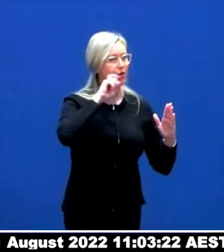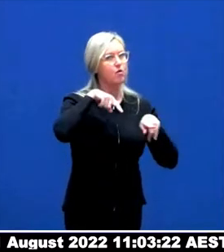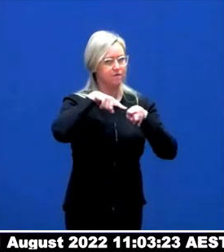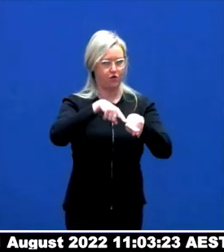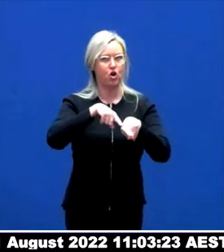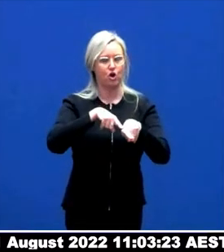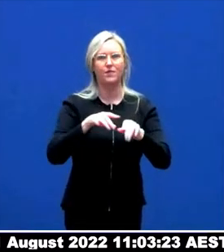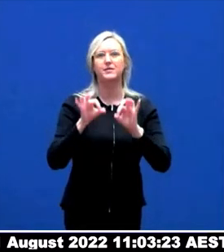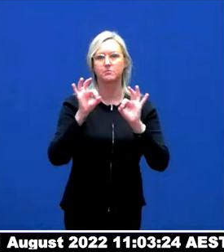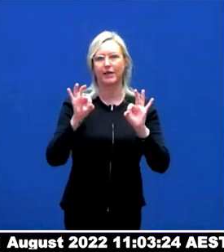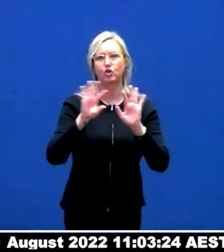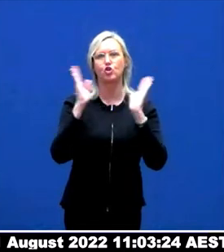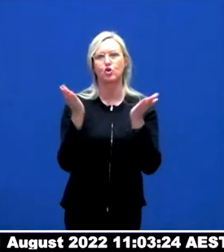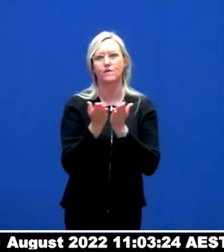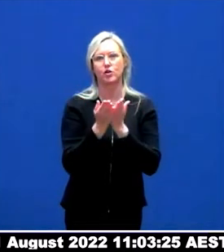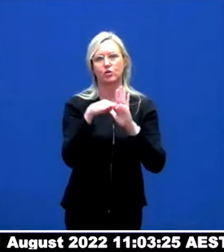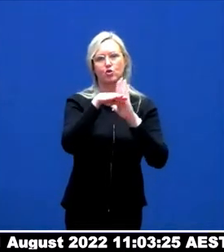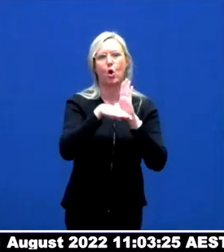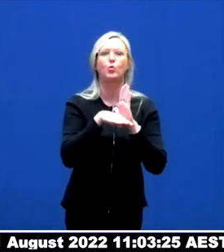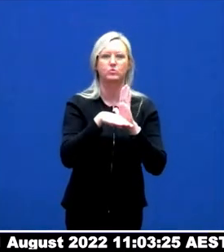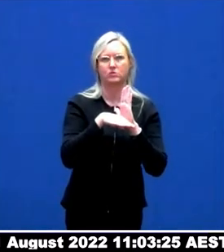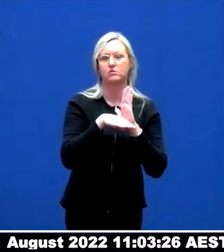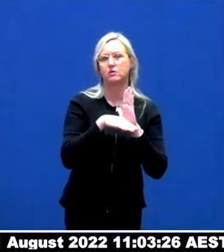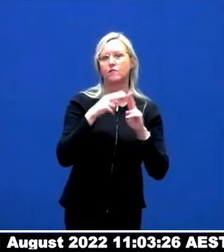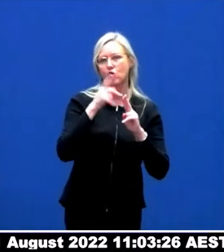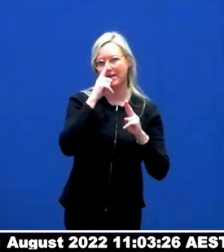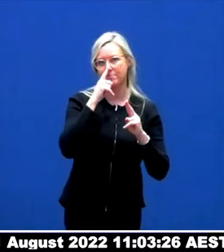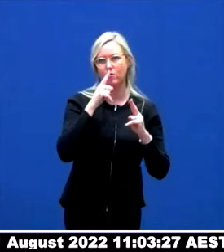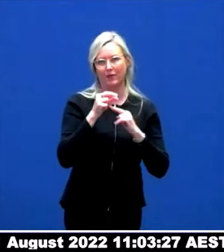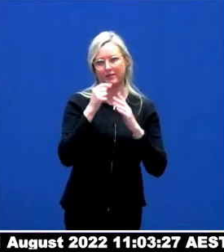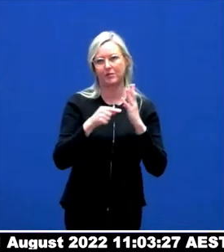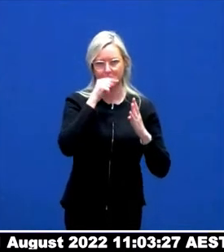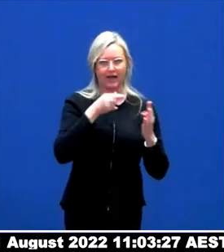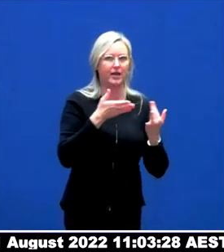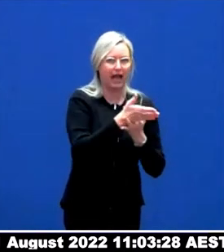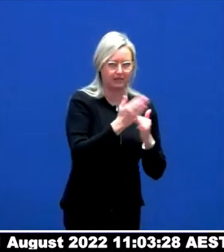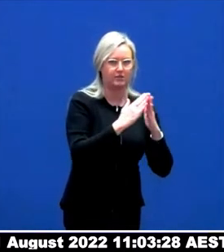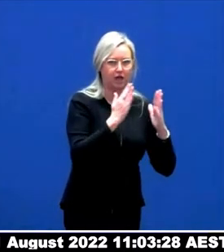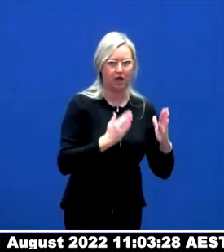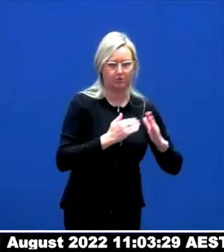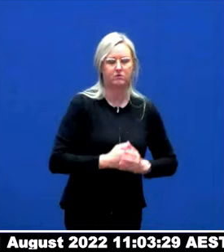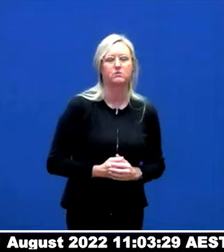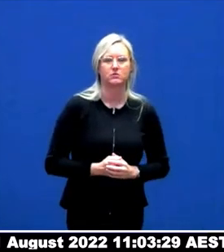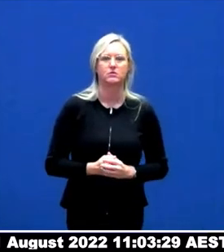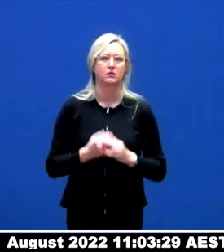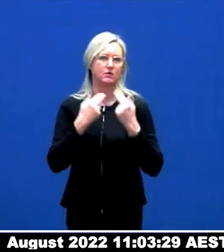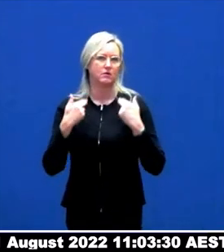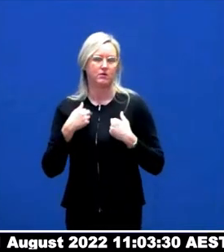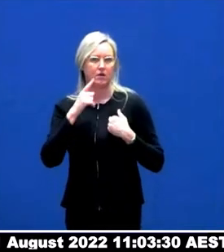My final question for both of you is do you accept that the housing policy is